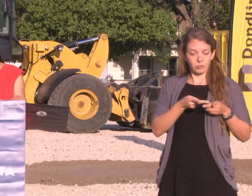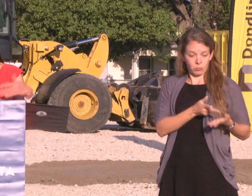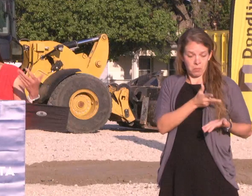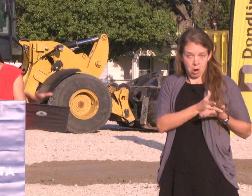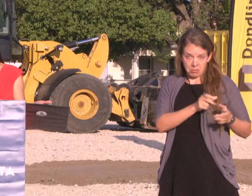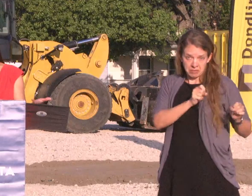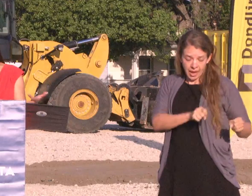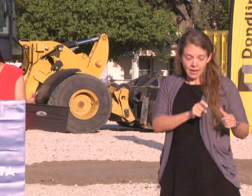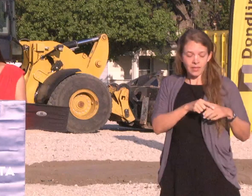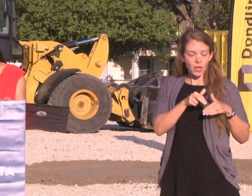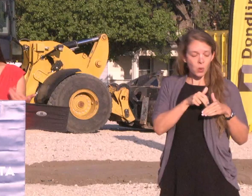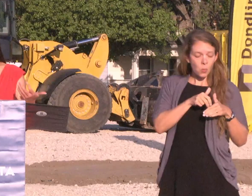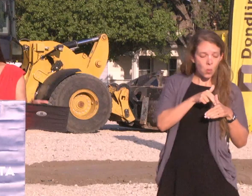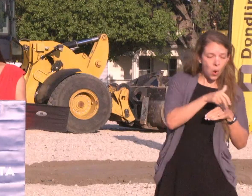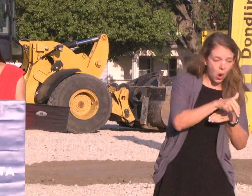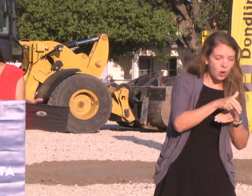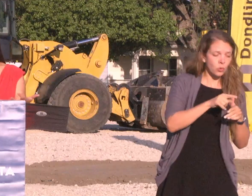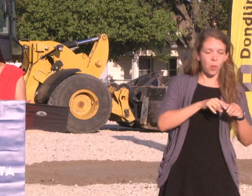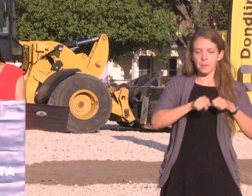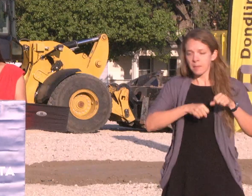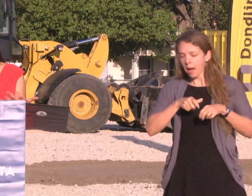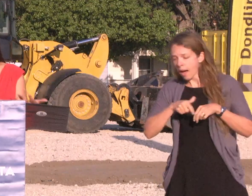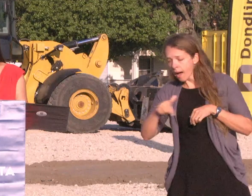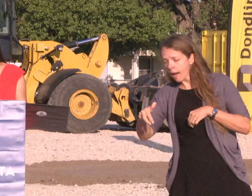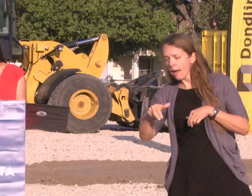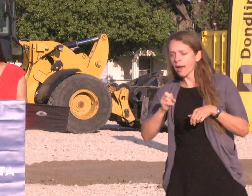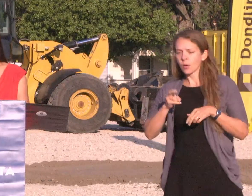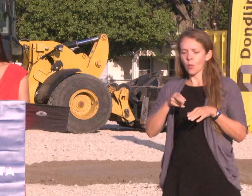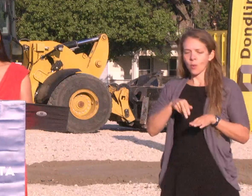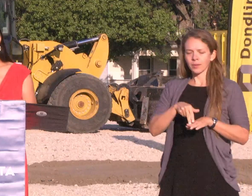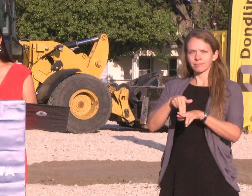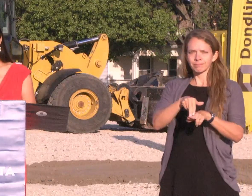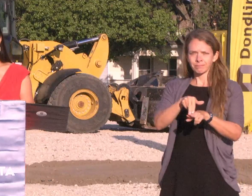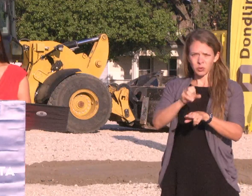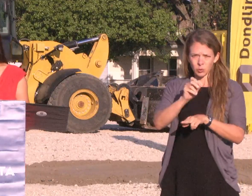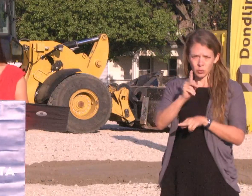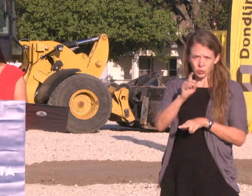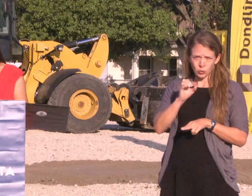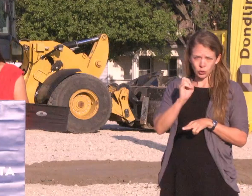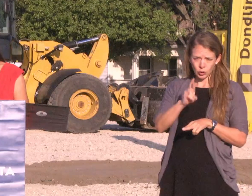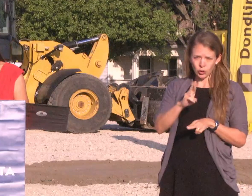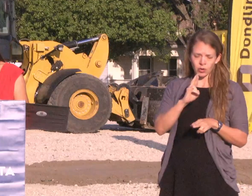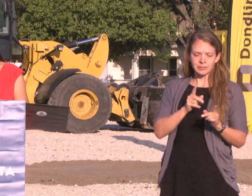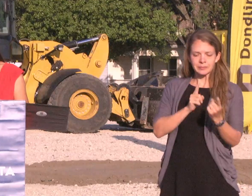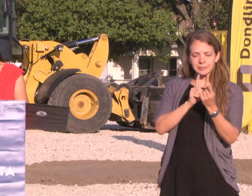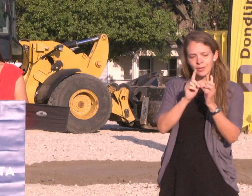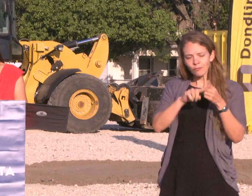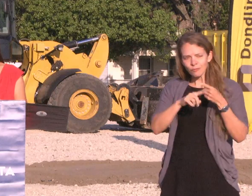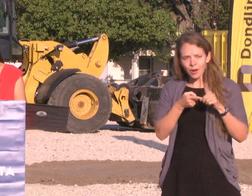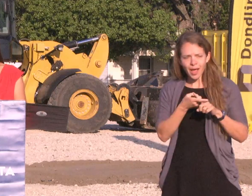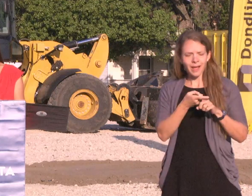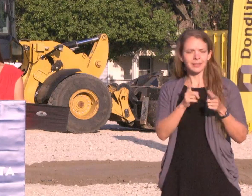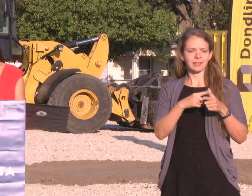and then walk ride a bike or a scooter and meet up with friends before going to any of